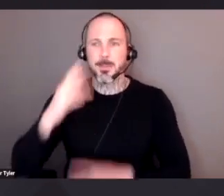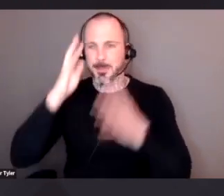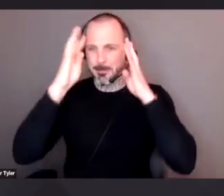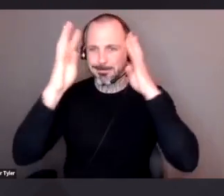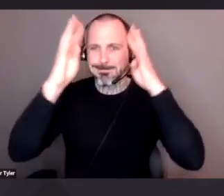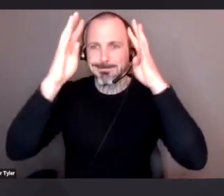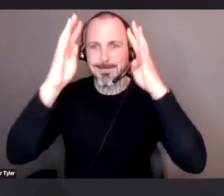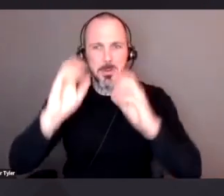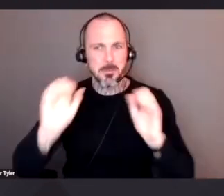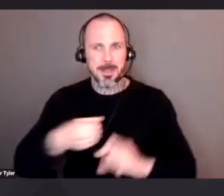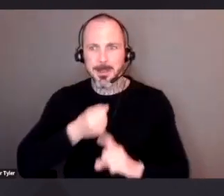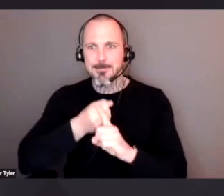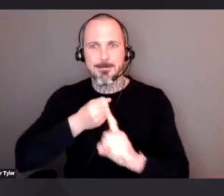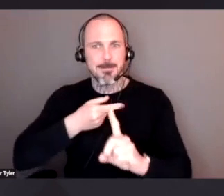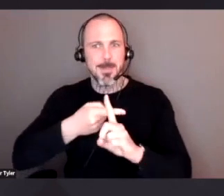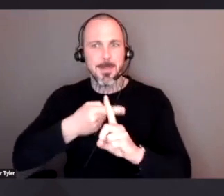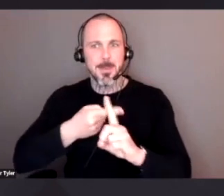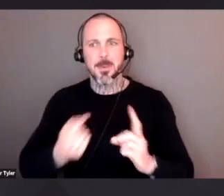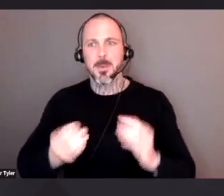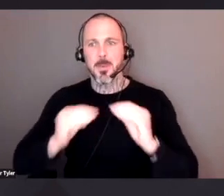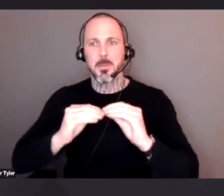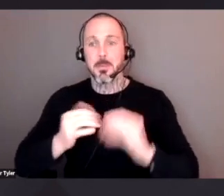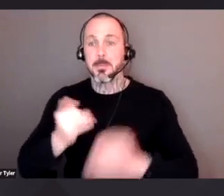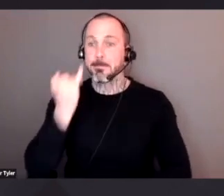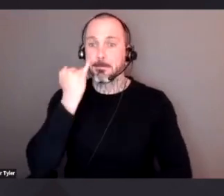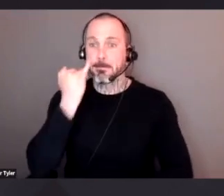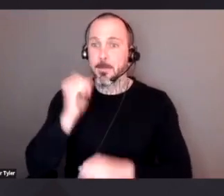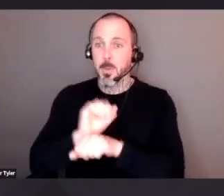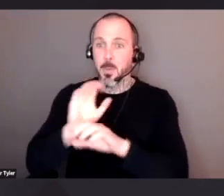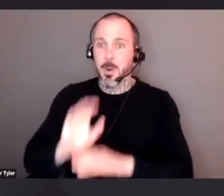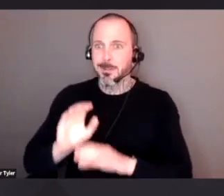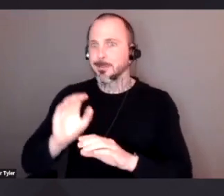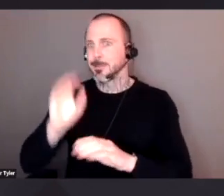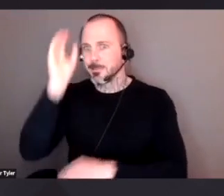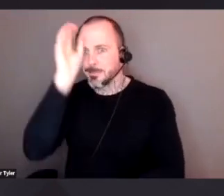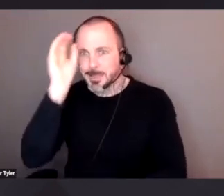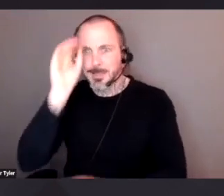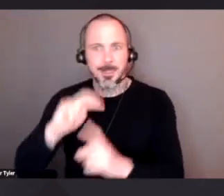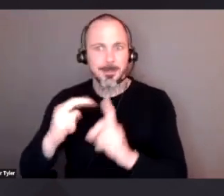and ideas, it creates a dynamic workplace culture led by creativity.